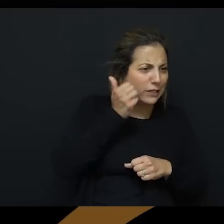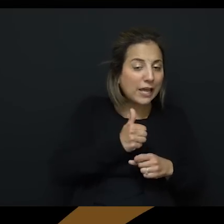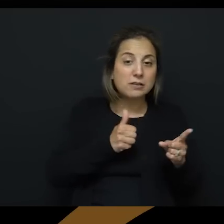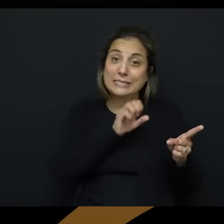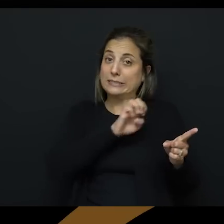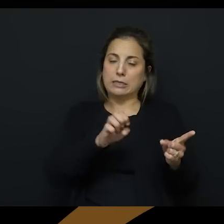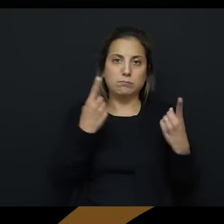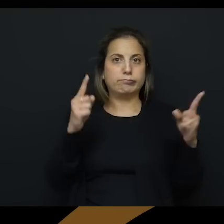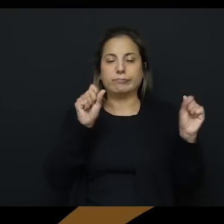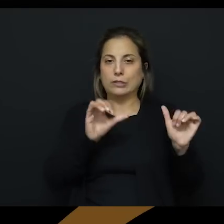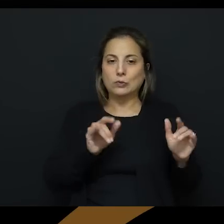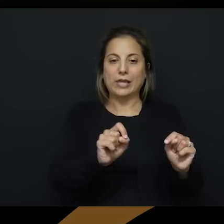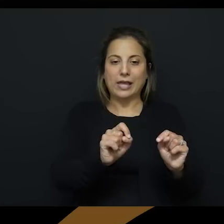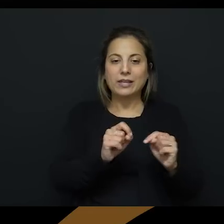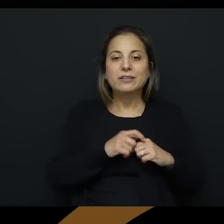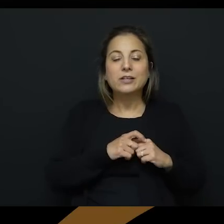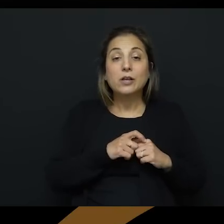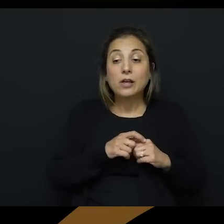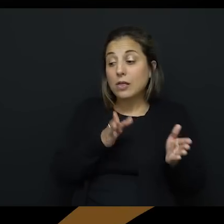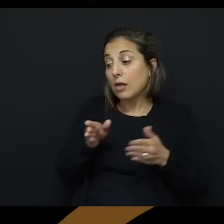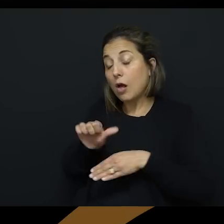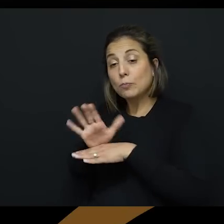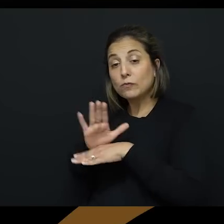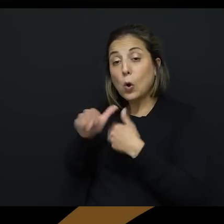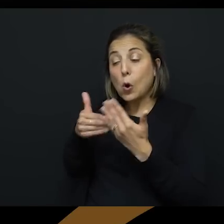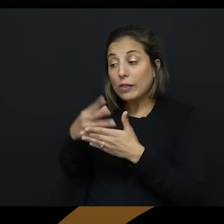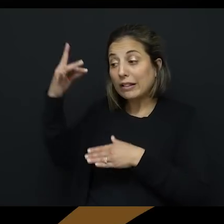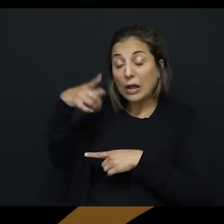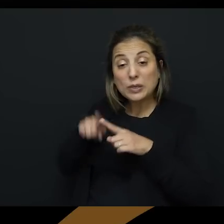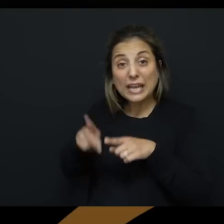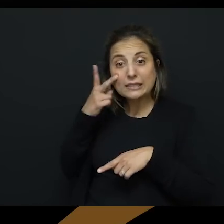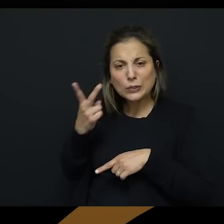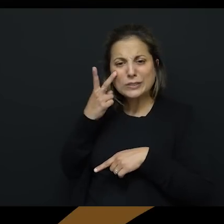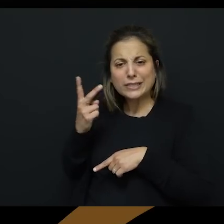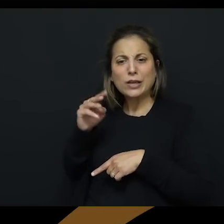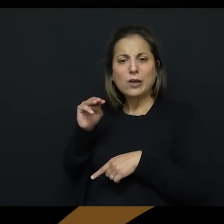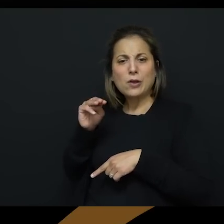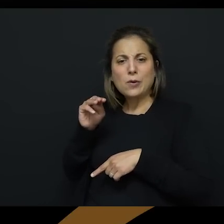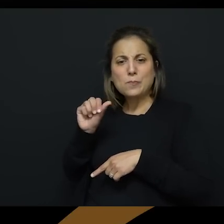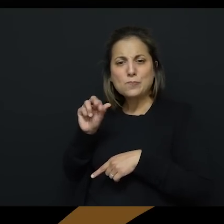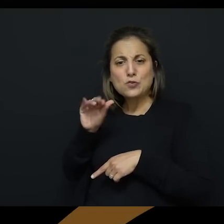And “See” allowed us to do that and on “All the Light We Cannot See.” Marie-Laure, you see her being courageous.